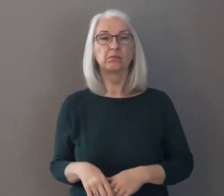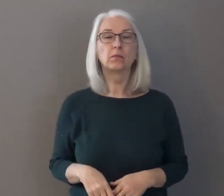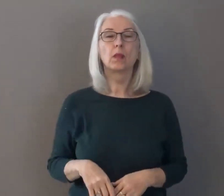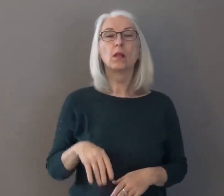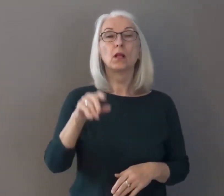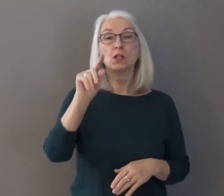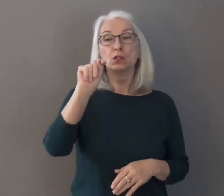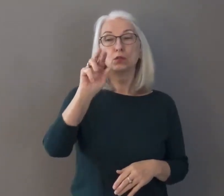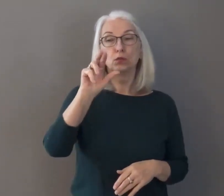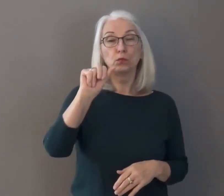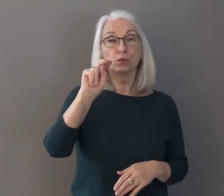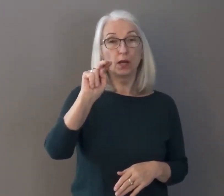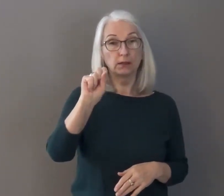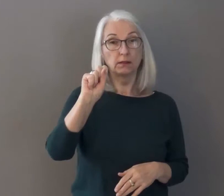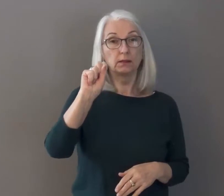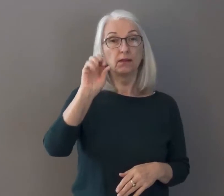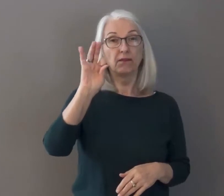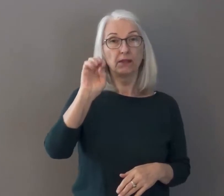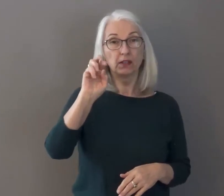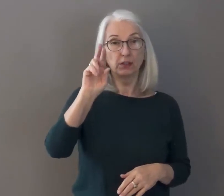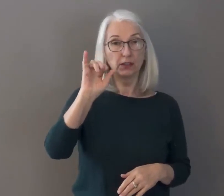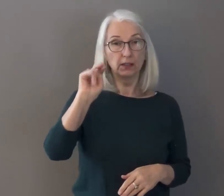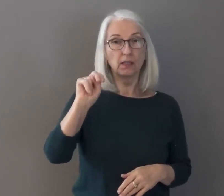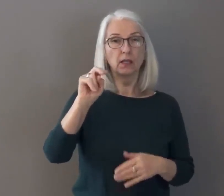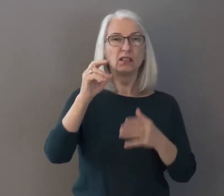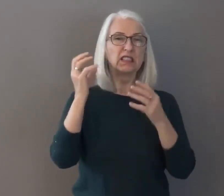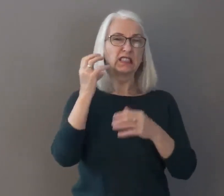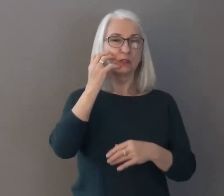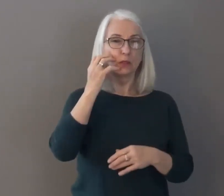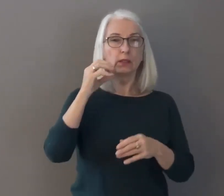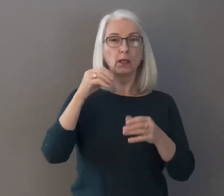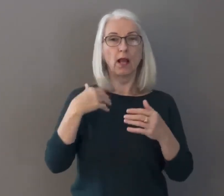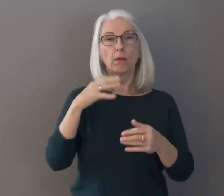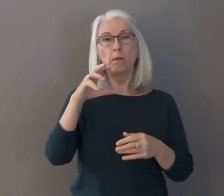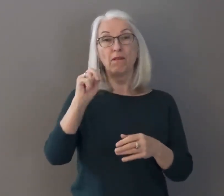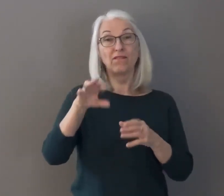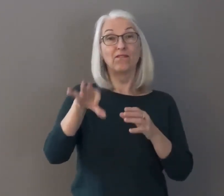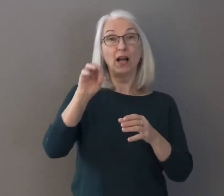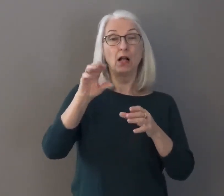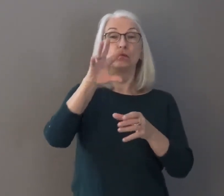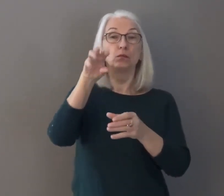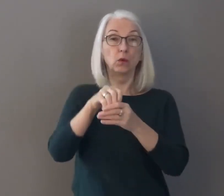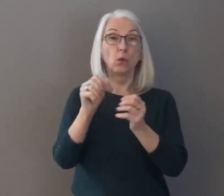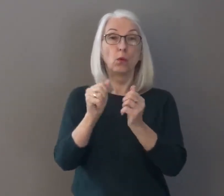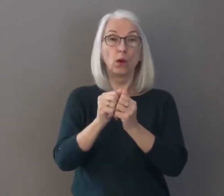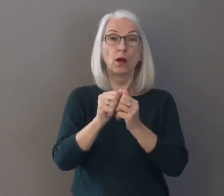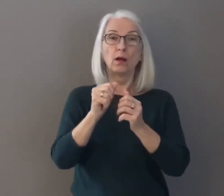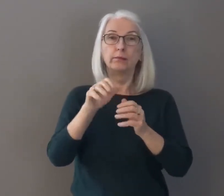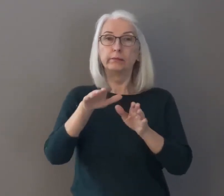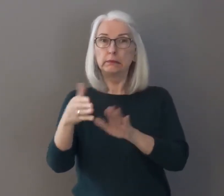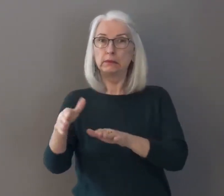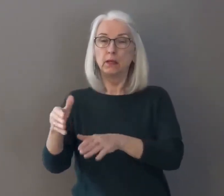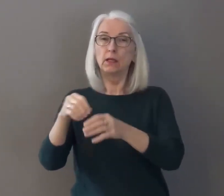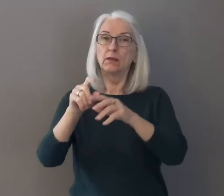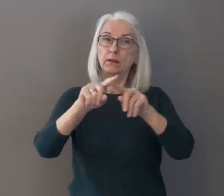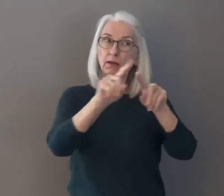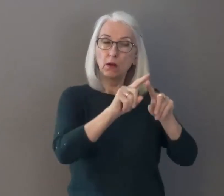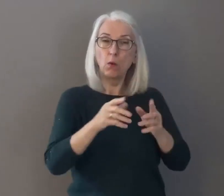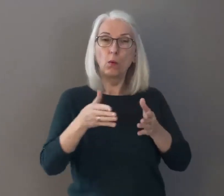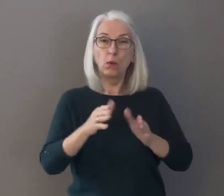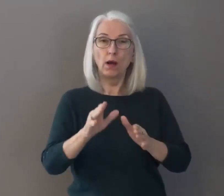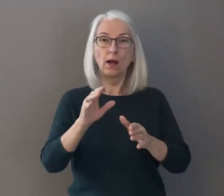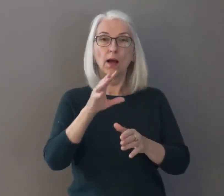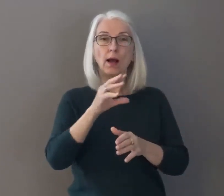Transferrin saturation has been found to be associated with mortality in various ways and